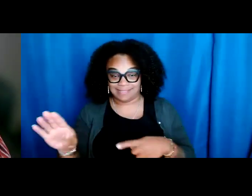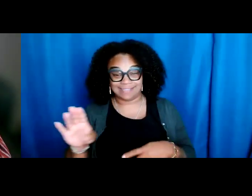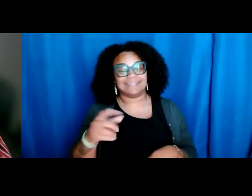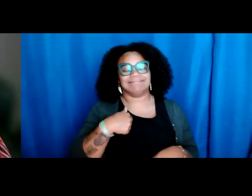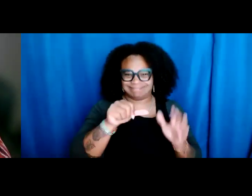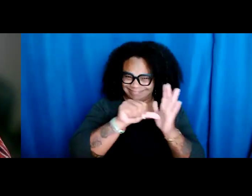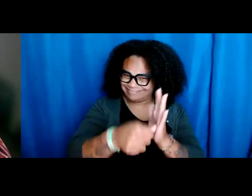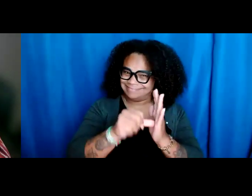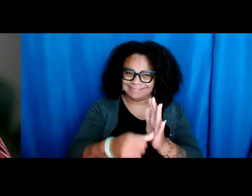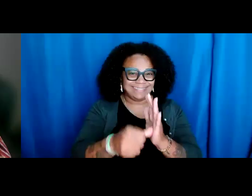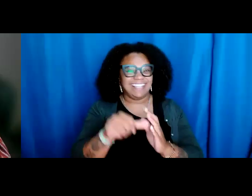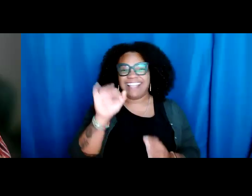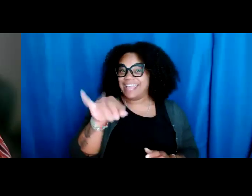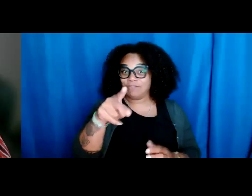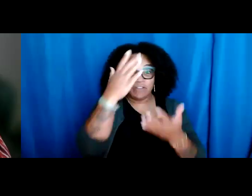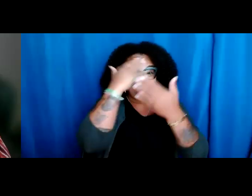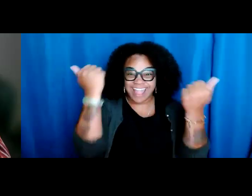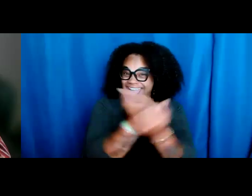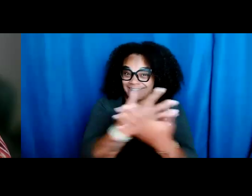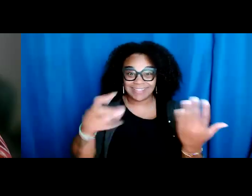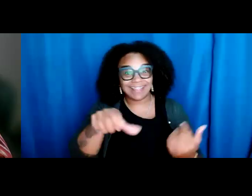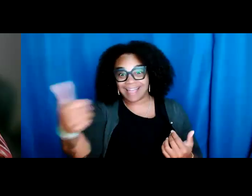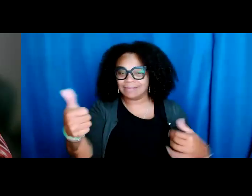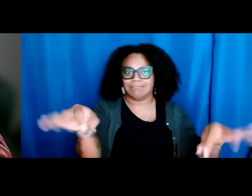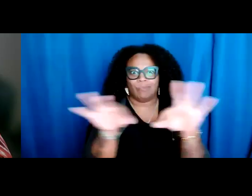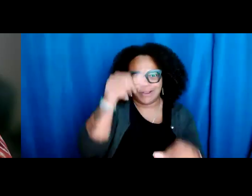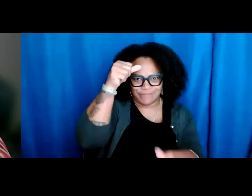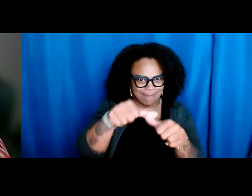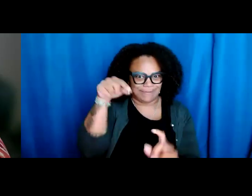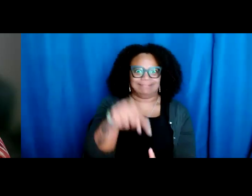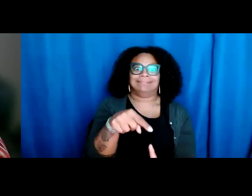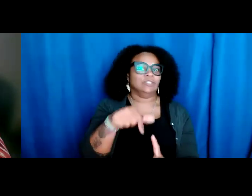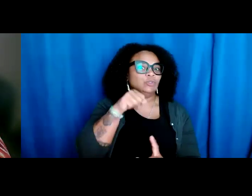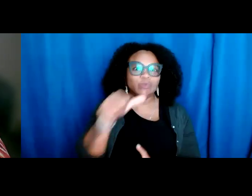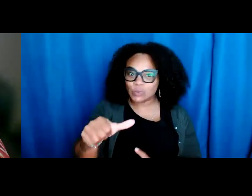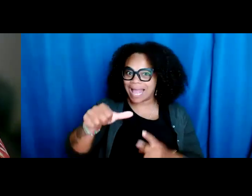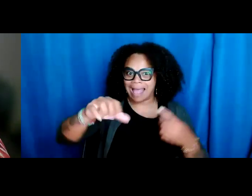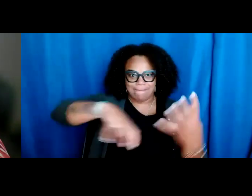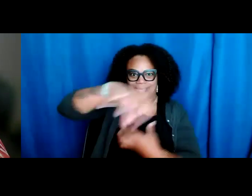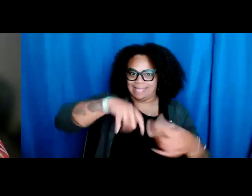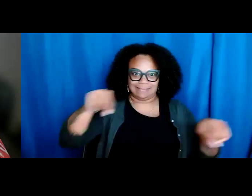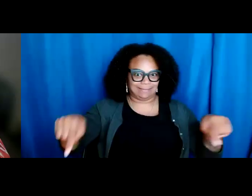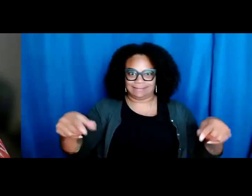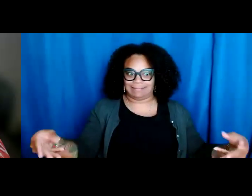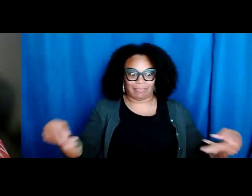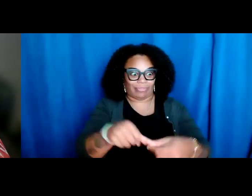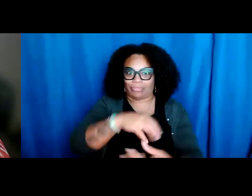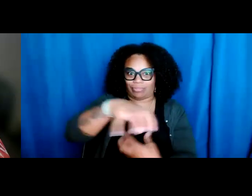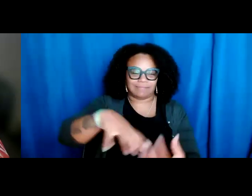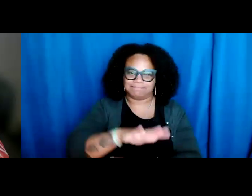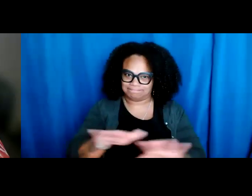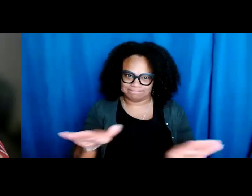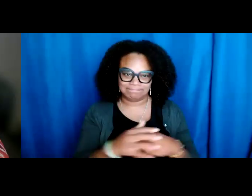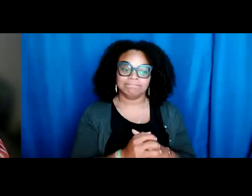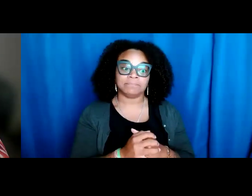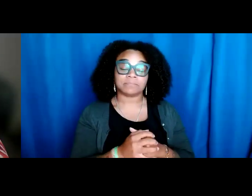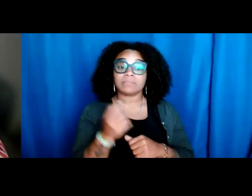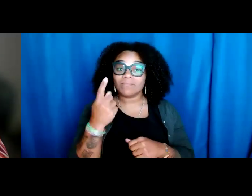understand how important it is not to co-mingle. So, having a business bank account, it assists you